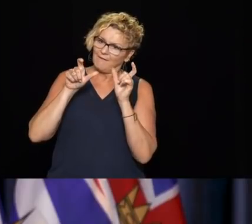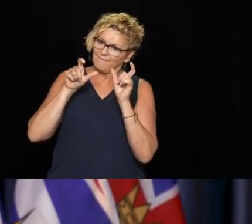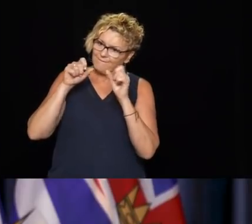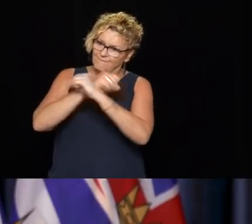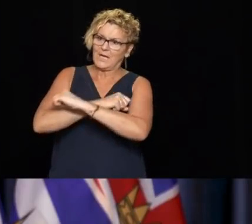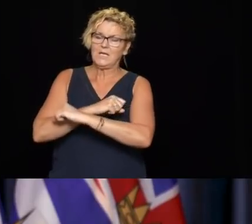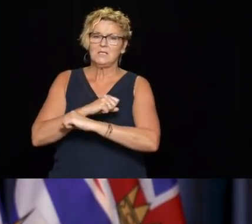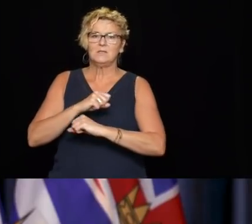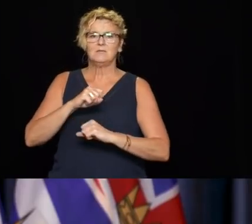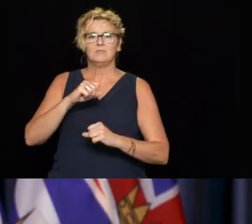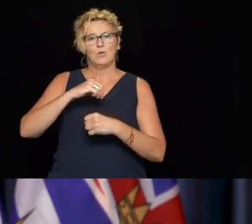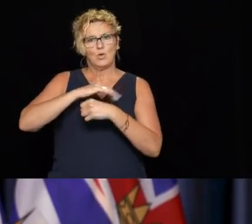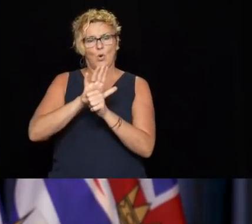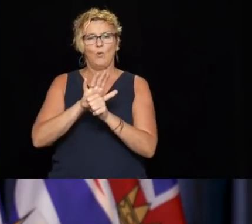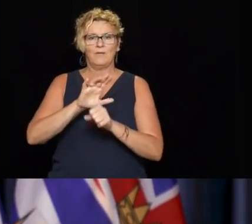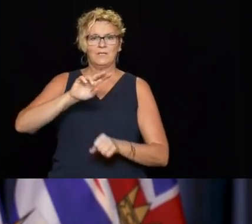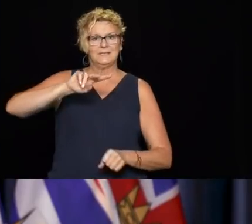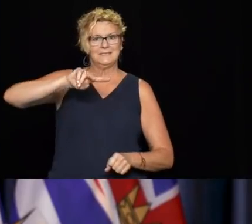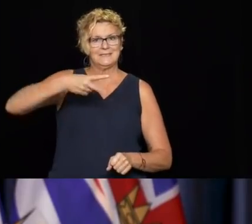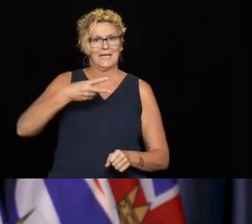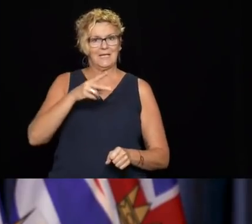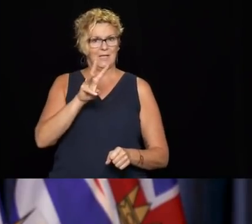is our plan to find the 2nd wave of COVID-19 a possible COVID-19--